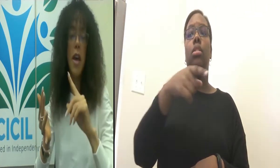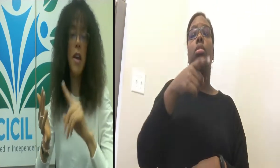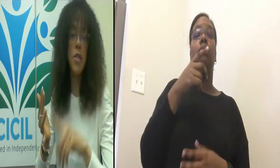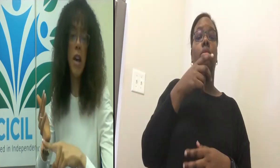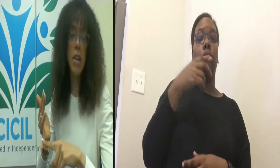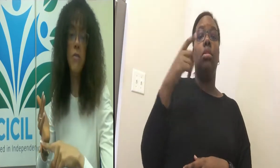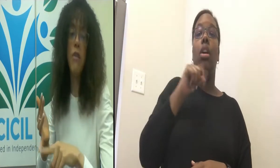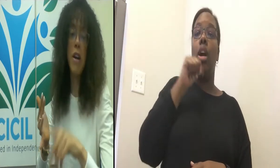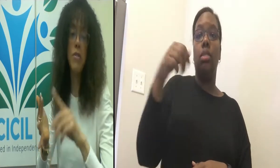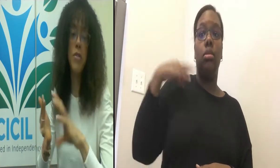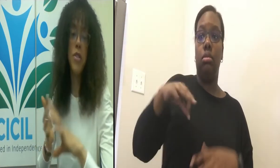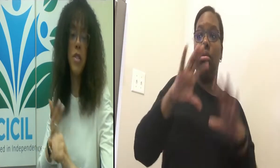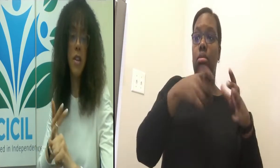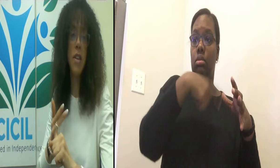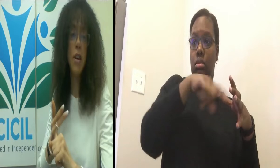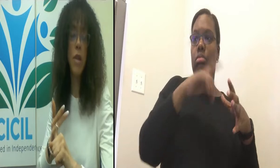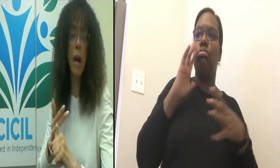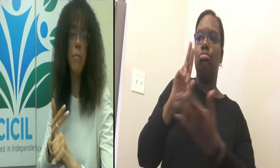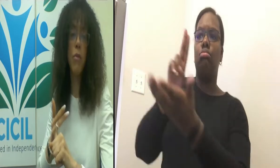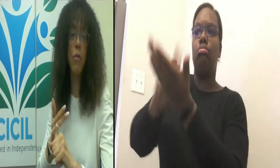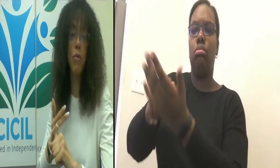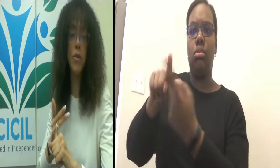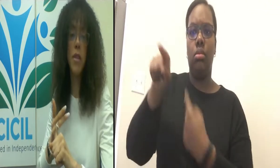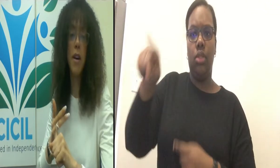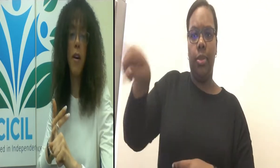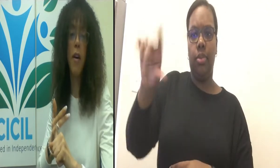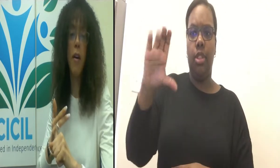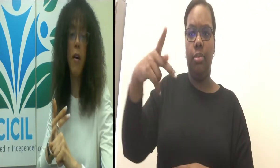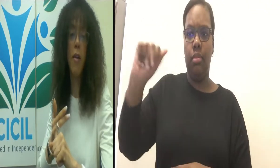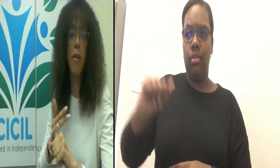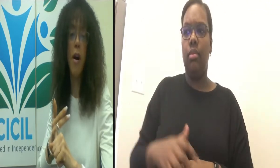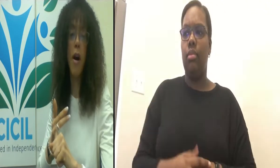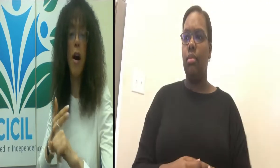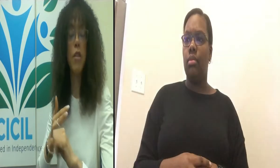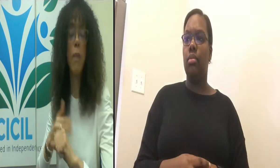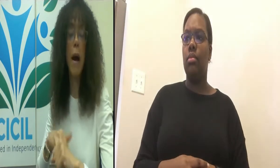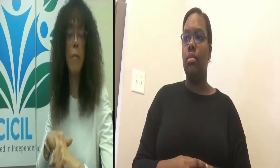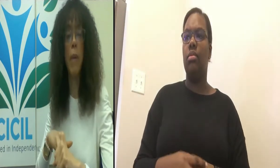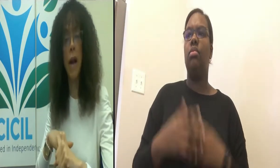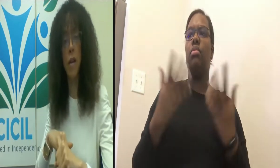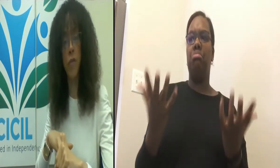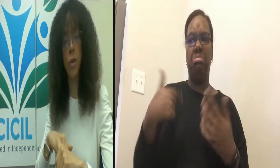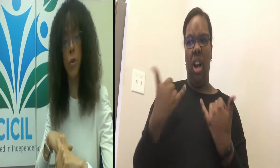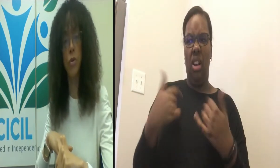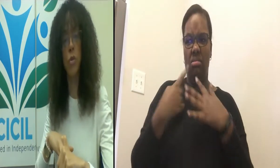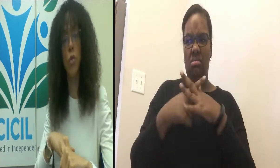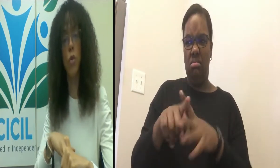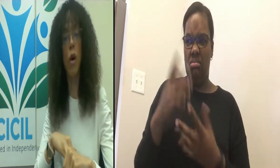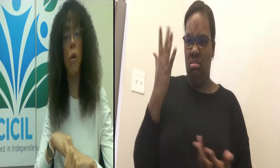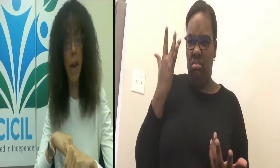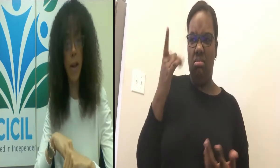systems of oppression, and by and large executive directors/CEO type roles